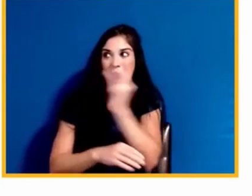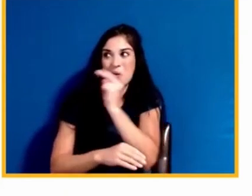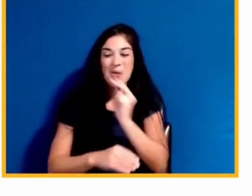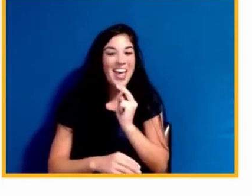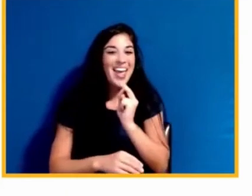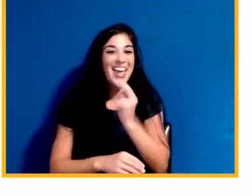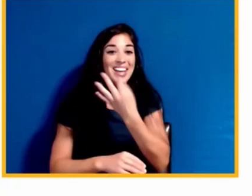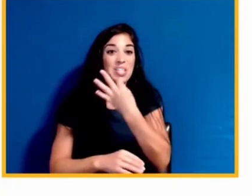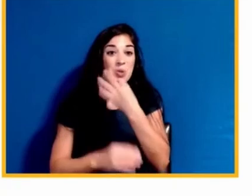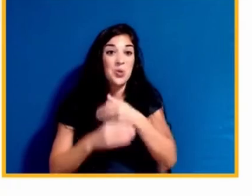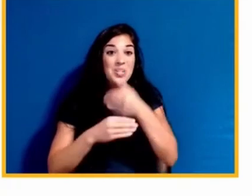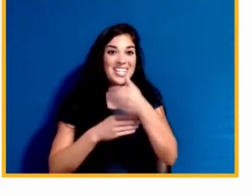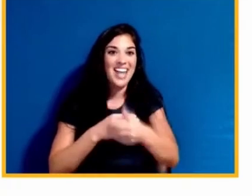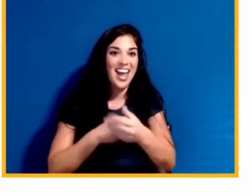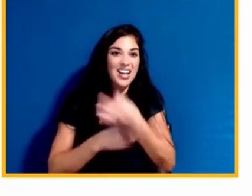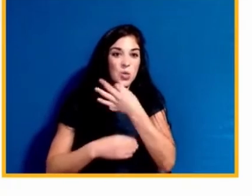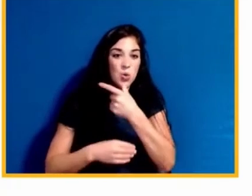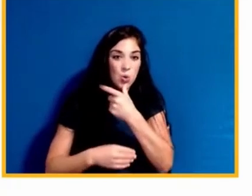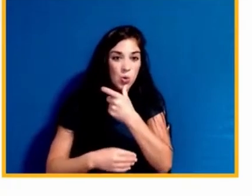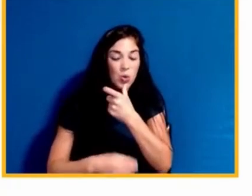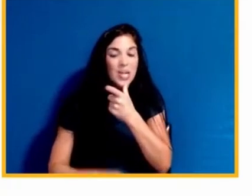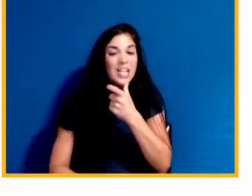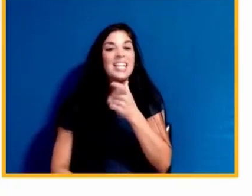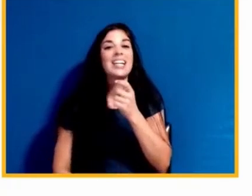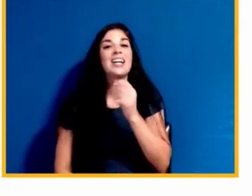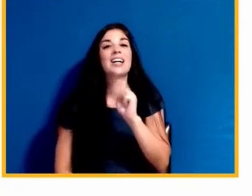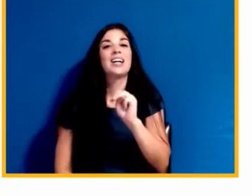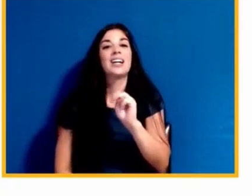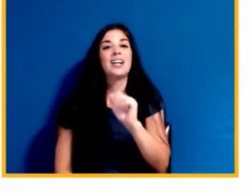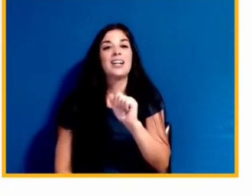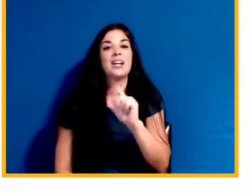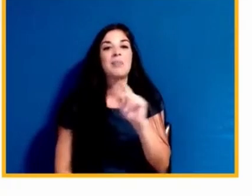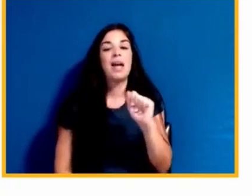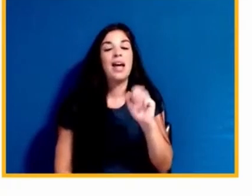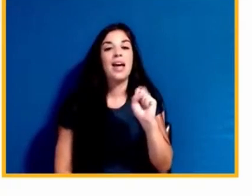because coming on stage next, is none other than Matsuri!